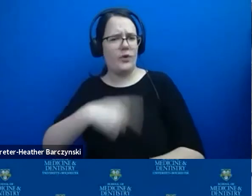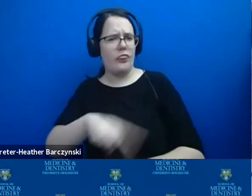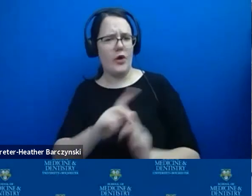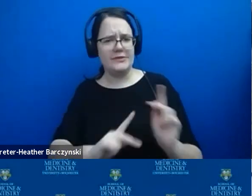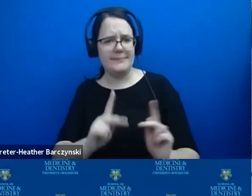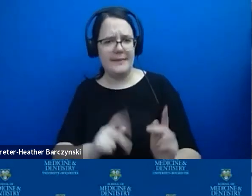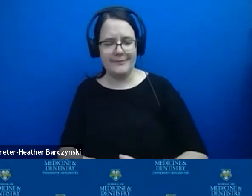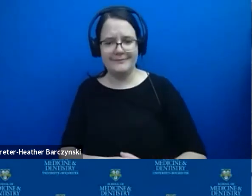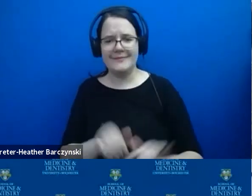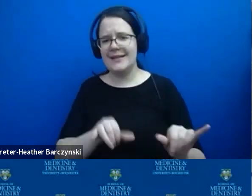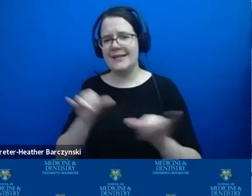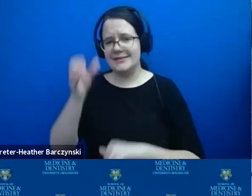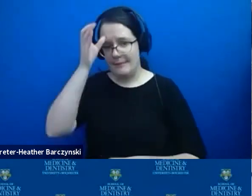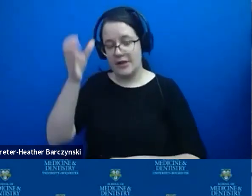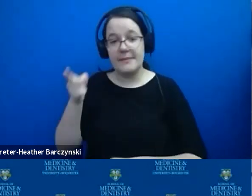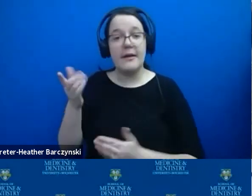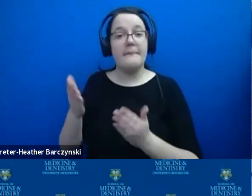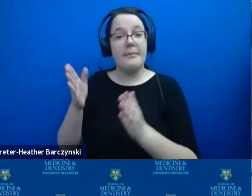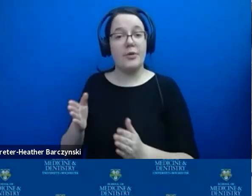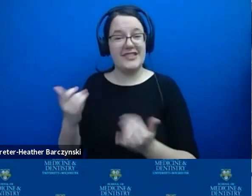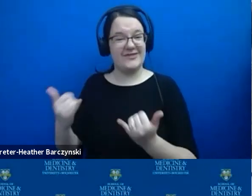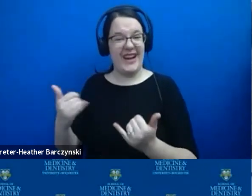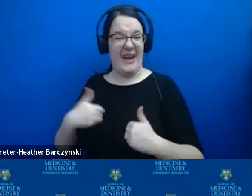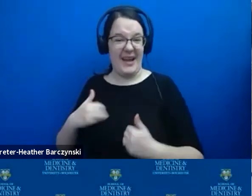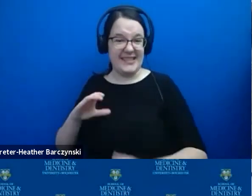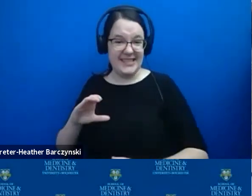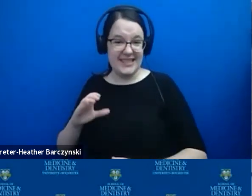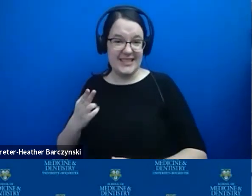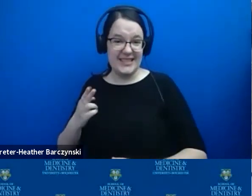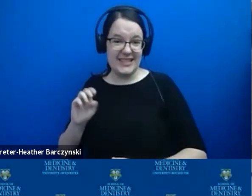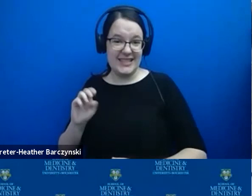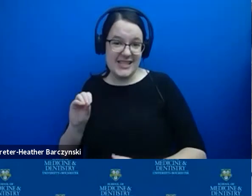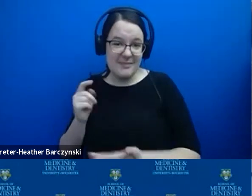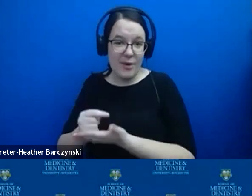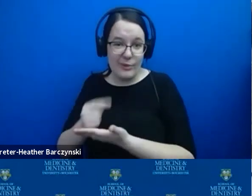for somebody who maybe is on chemotherapy um for cancer what do you recommend for them